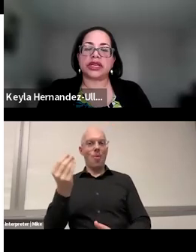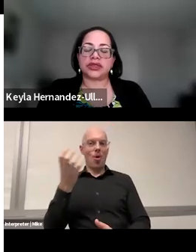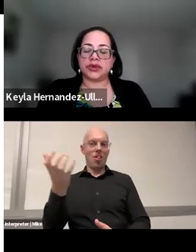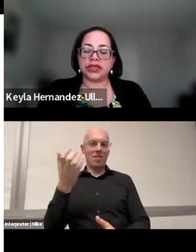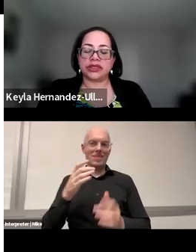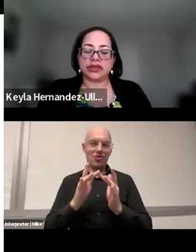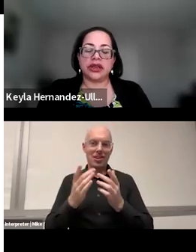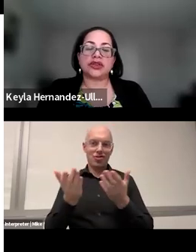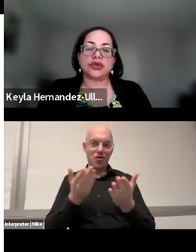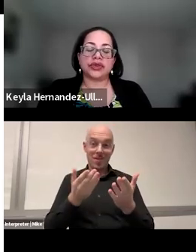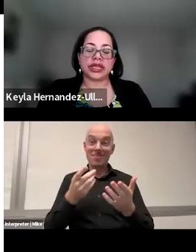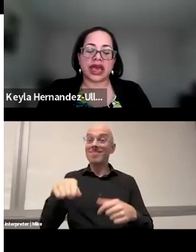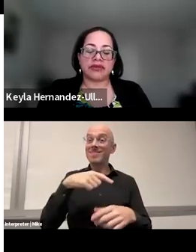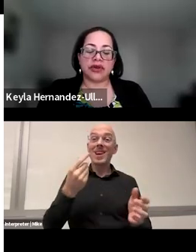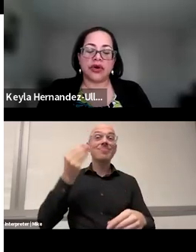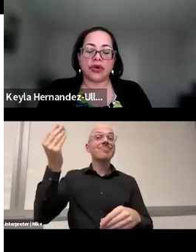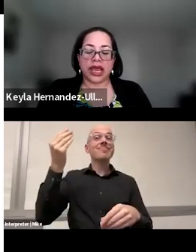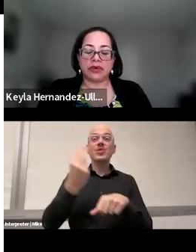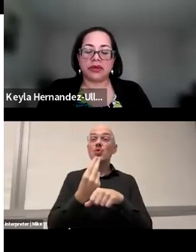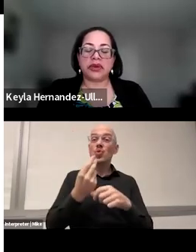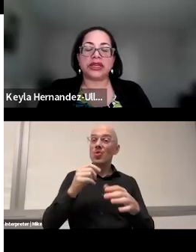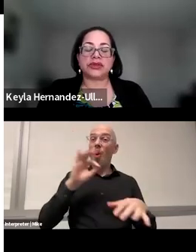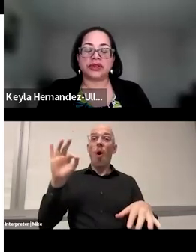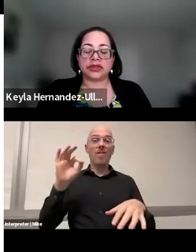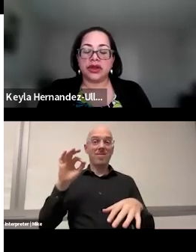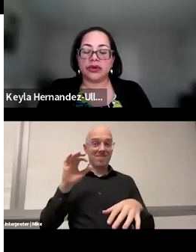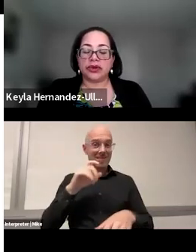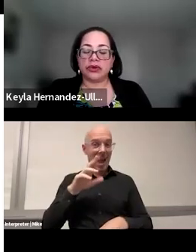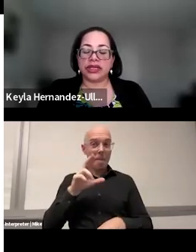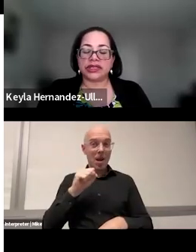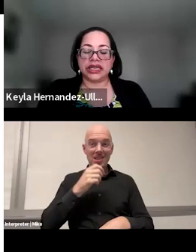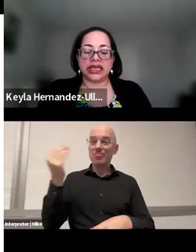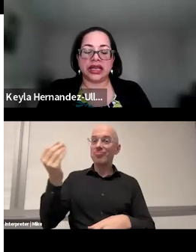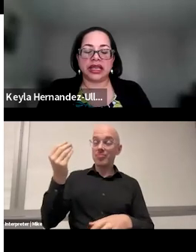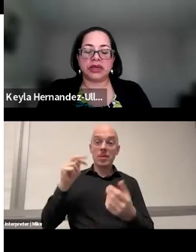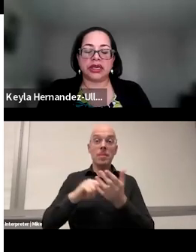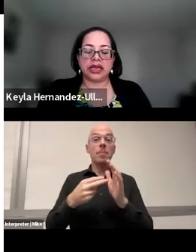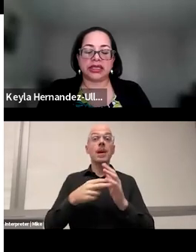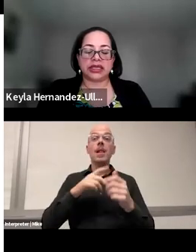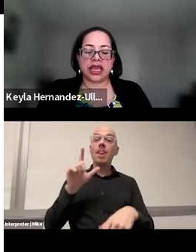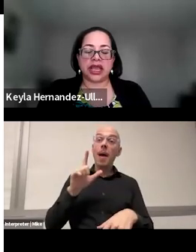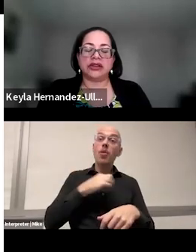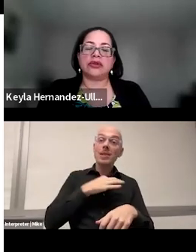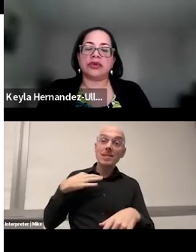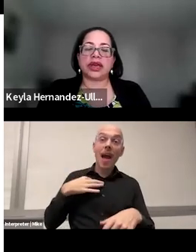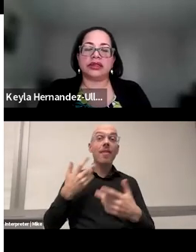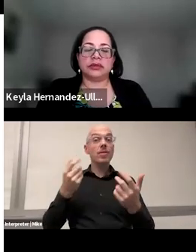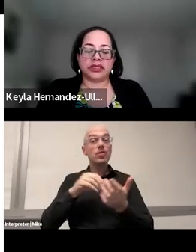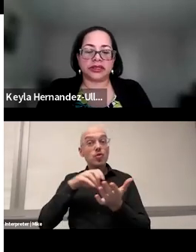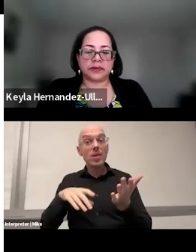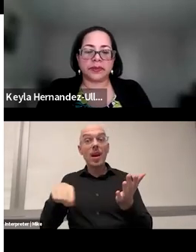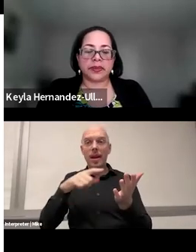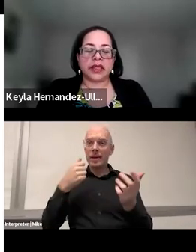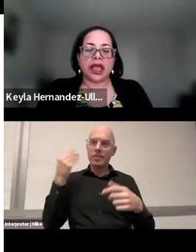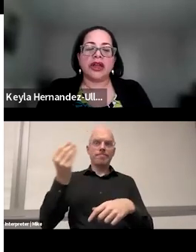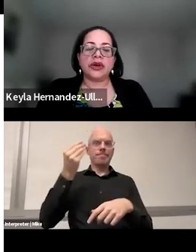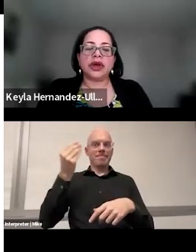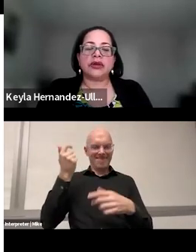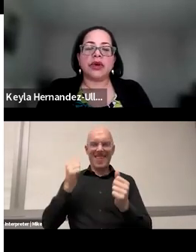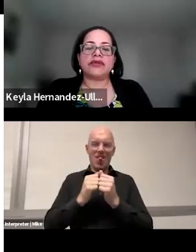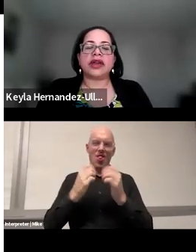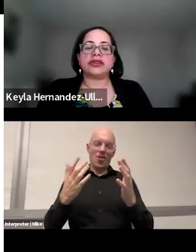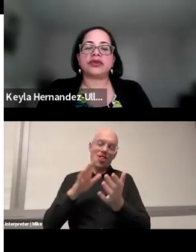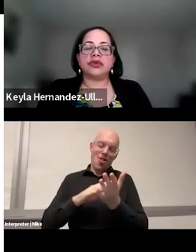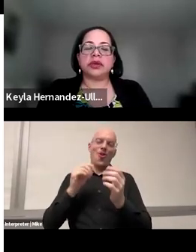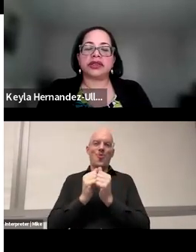Keyla Hernandez-Ulloa: that can be used off-premises so that students, school staff or library patrons with the greatest need can be connected, and learn without limits.